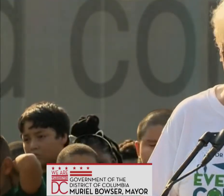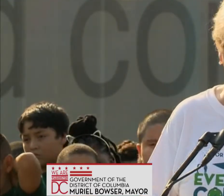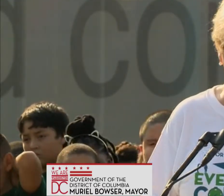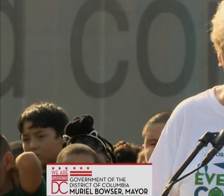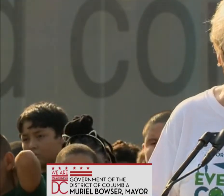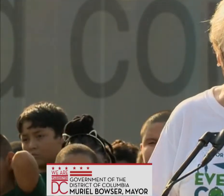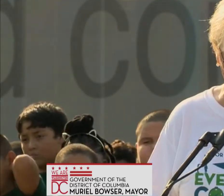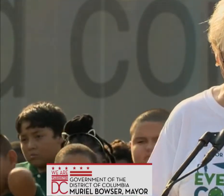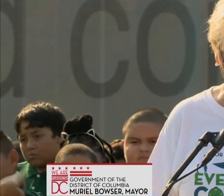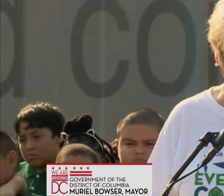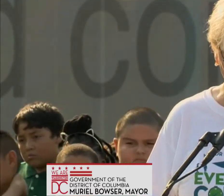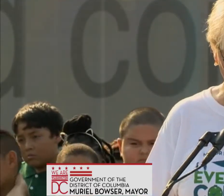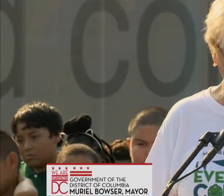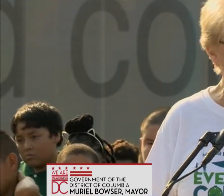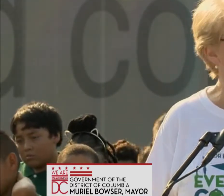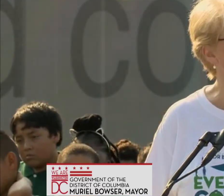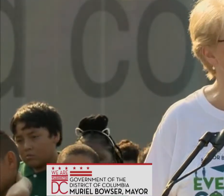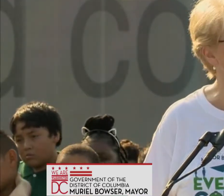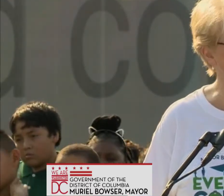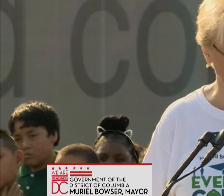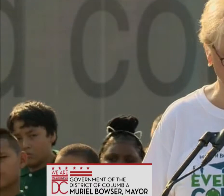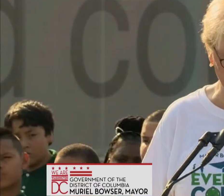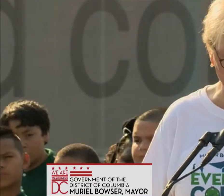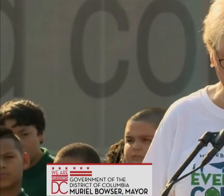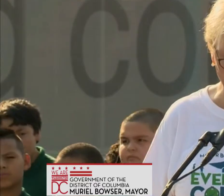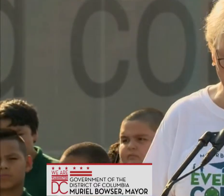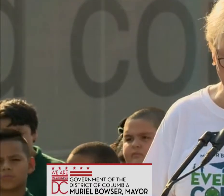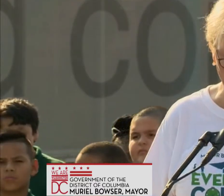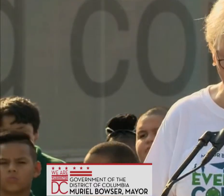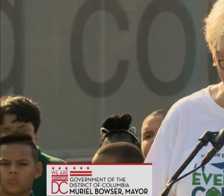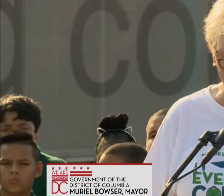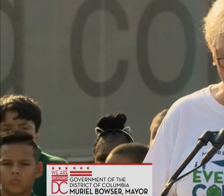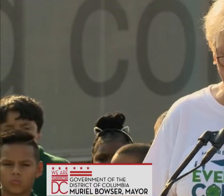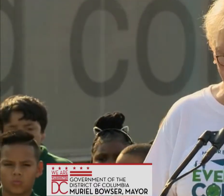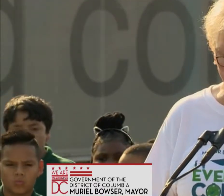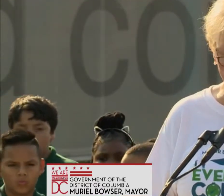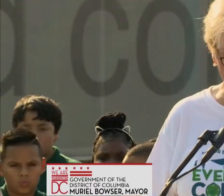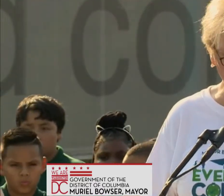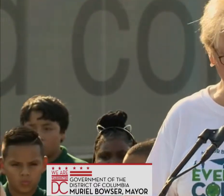strong start and a health clinic run by community of Hope that includes doctors